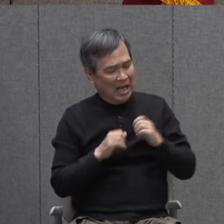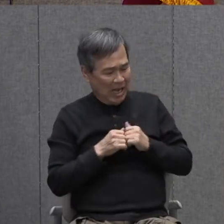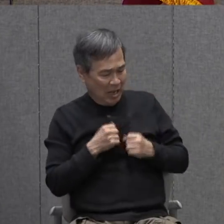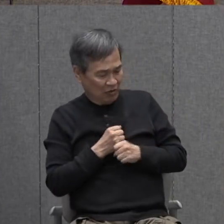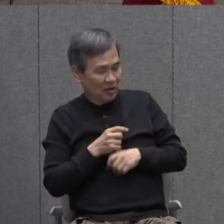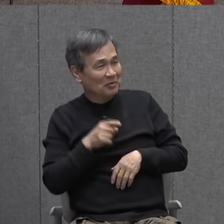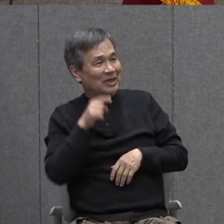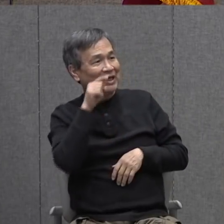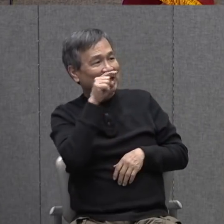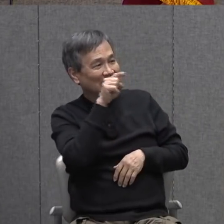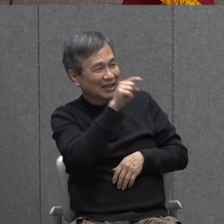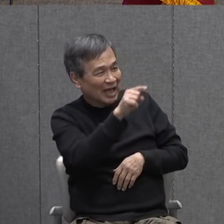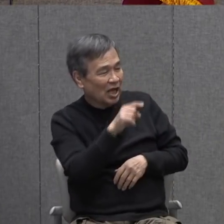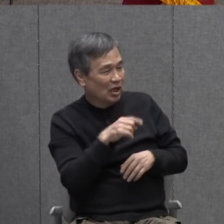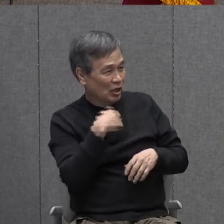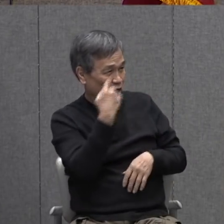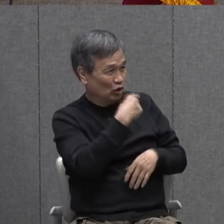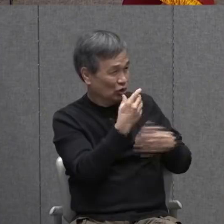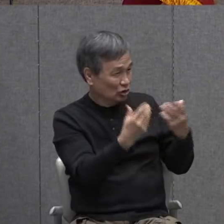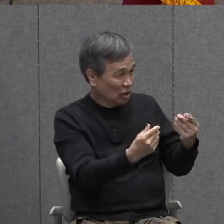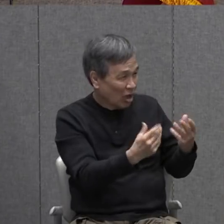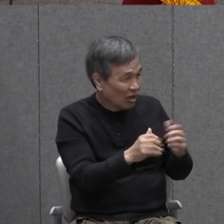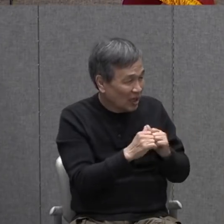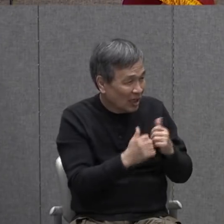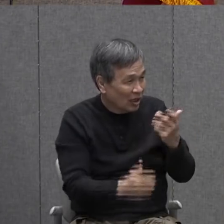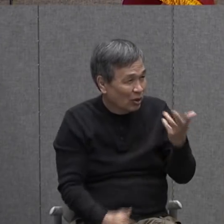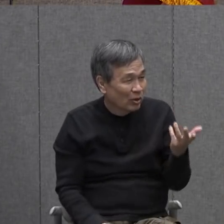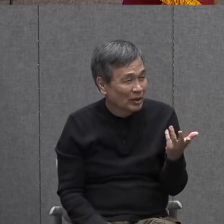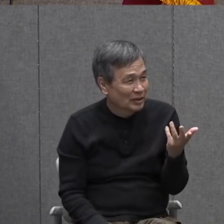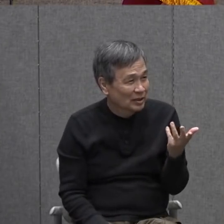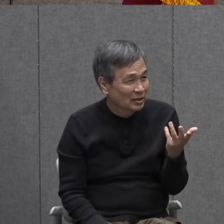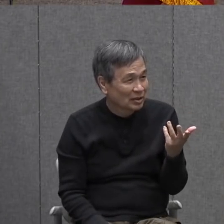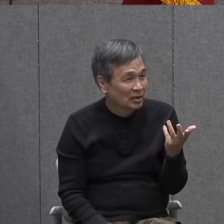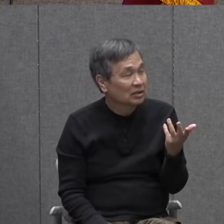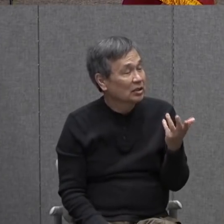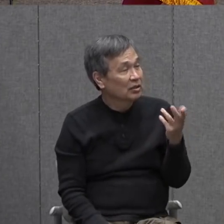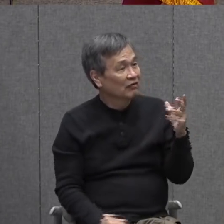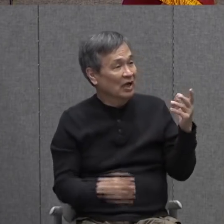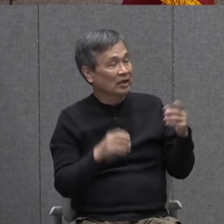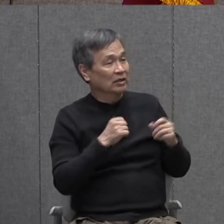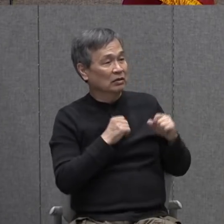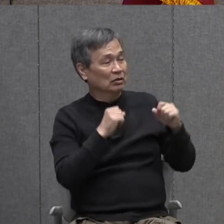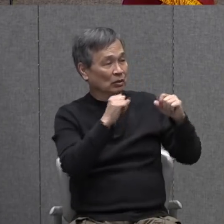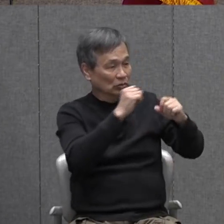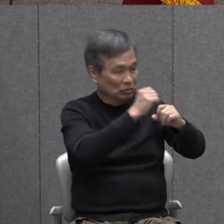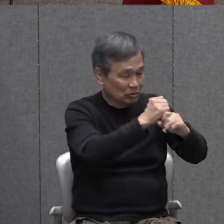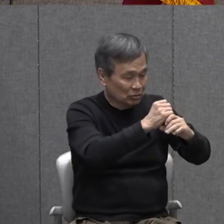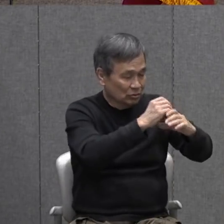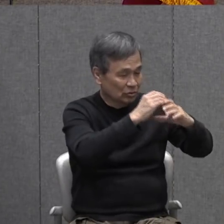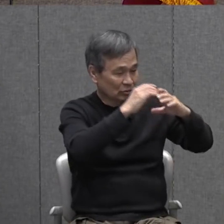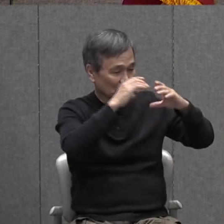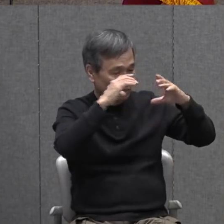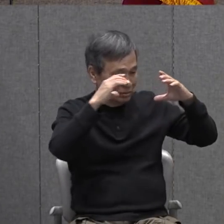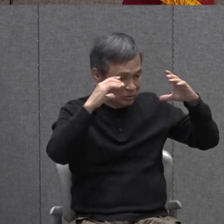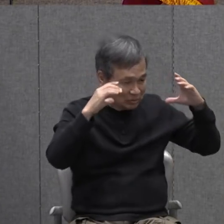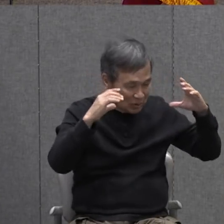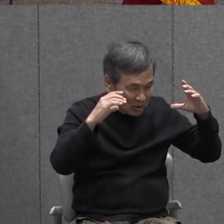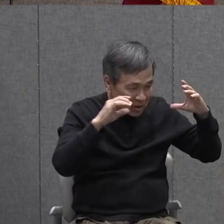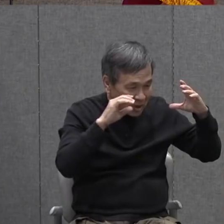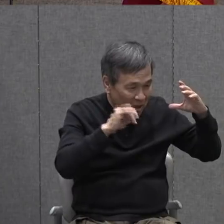all of these little bits and pieces. And if you look close you can even see these little lines where your fabric is stitched together.